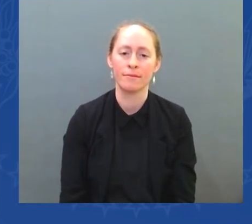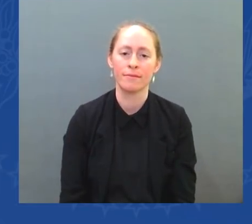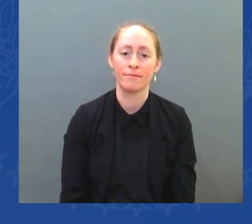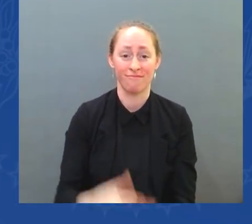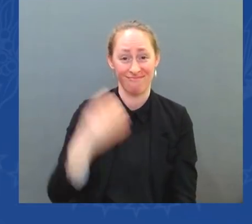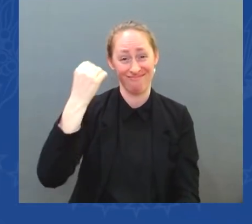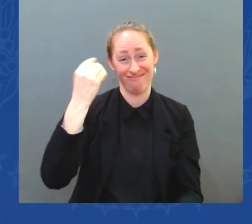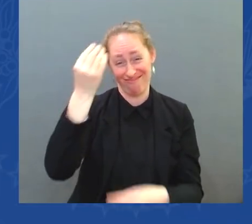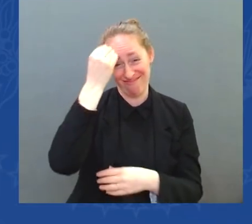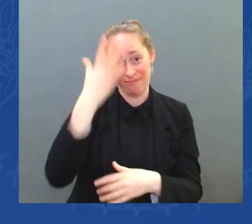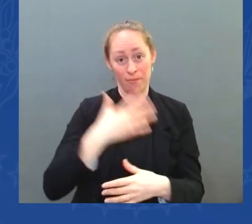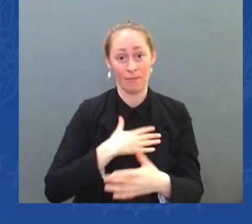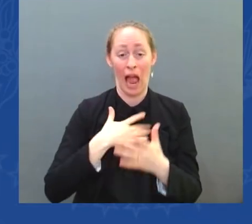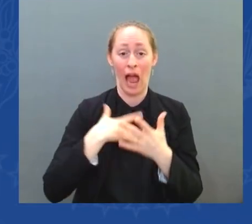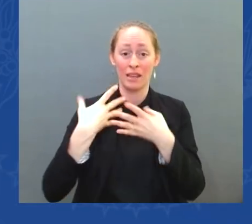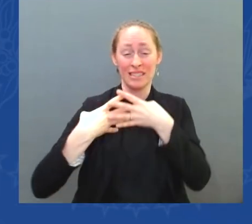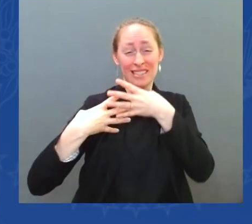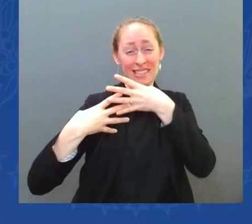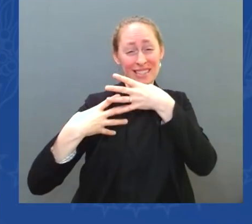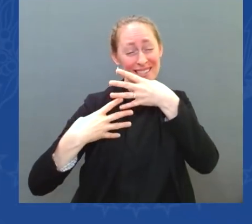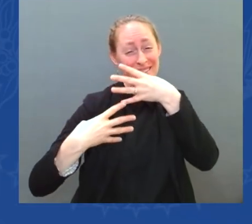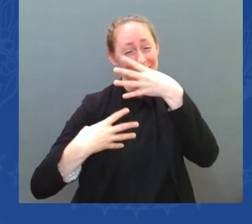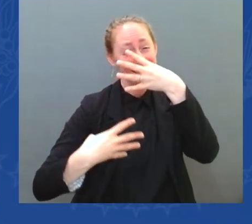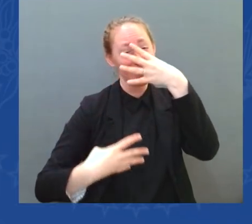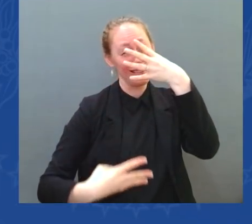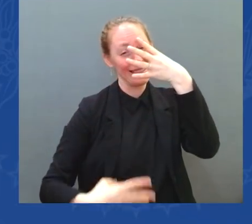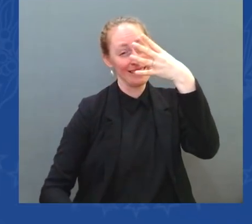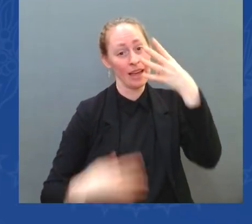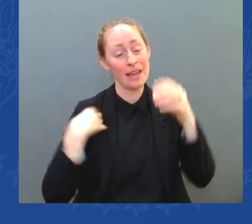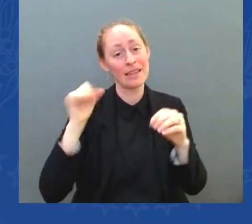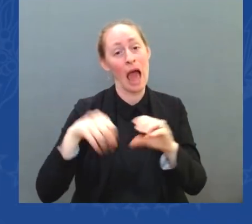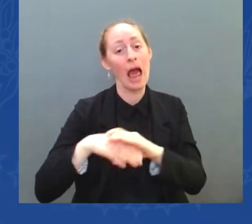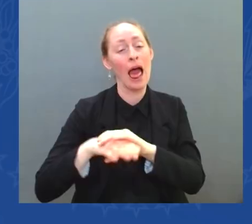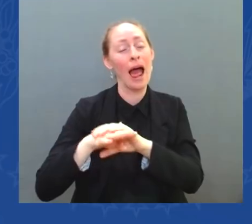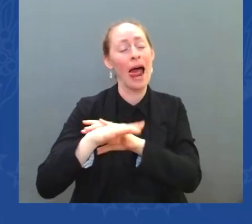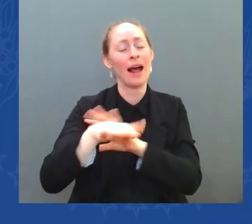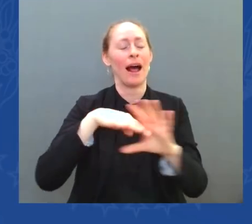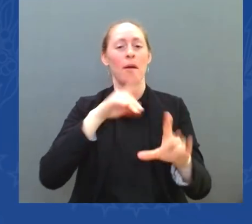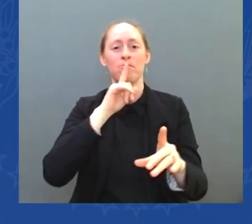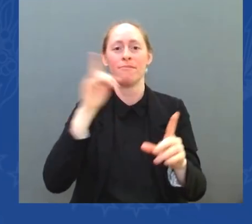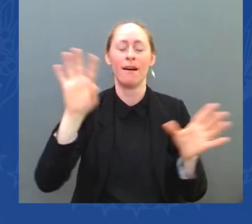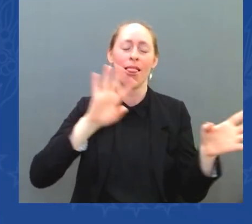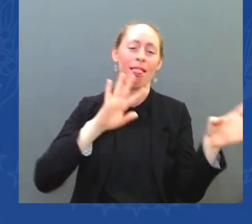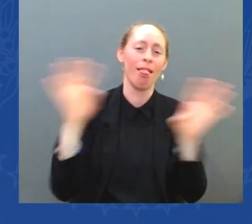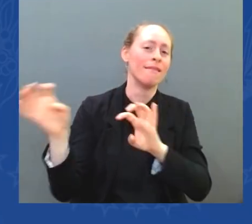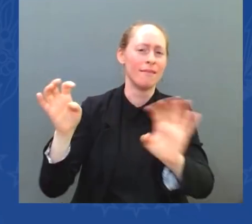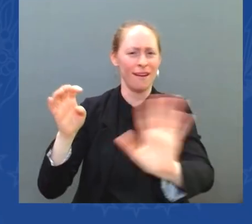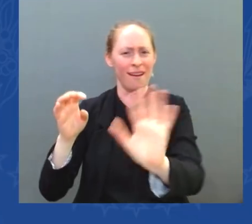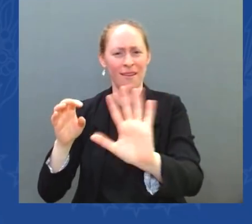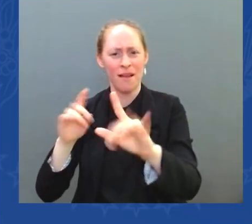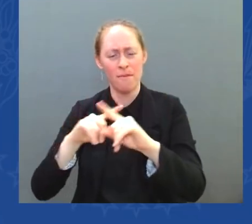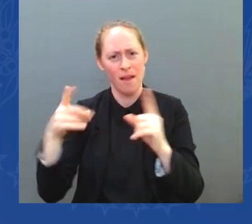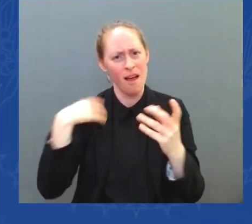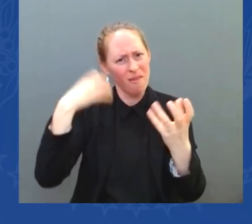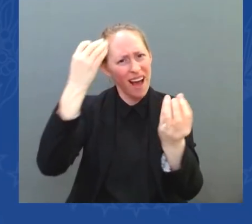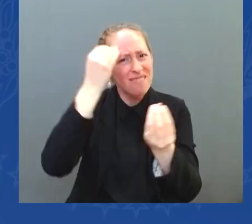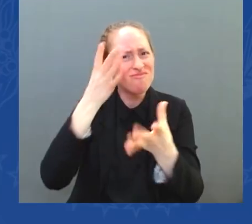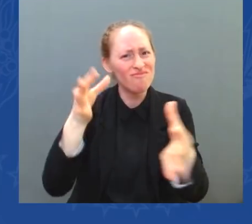In fact, members of my administration and I will be visiting rural America in over 25 states over the next three weeks